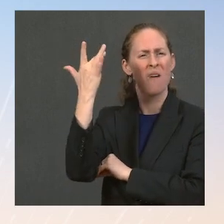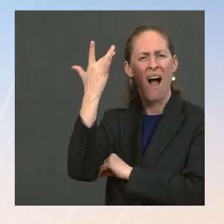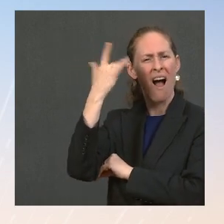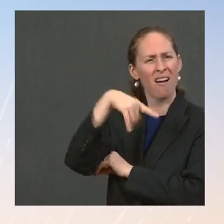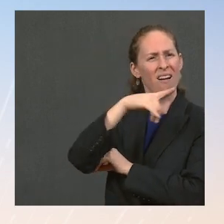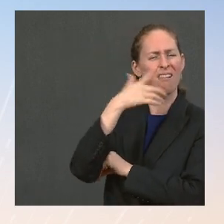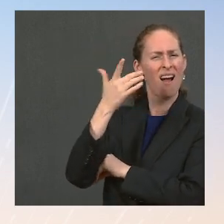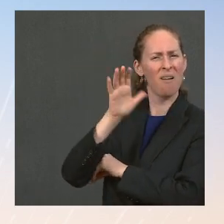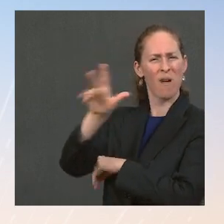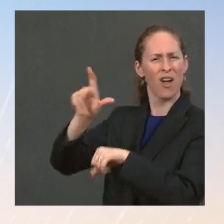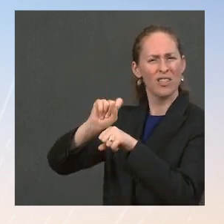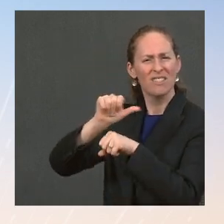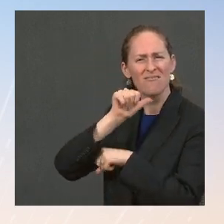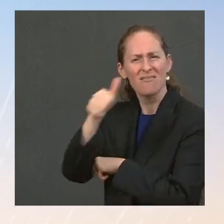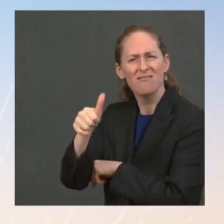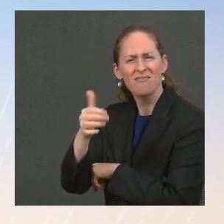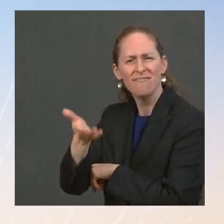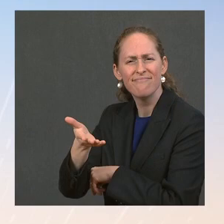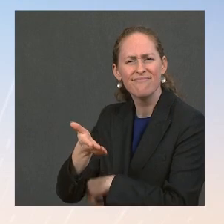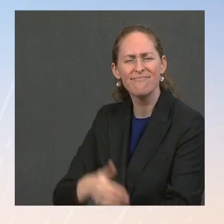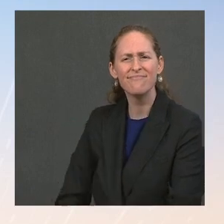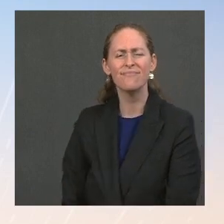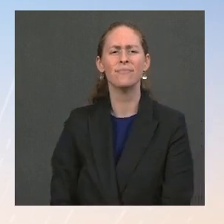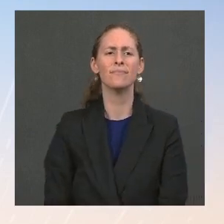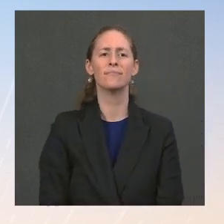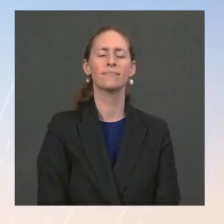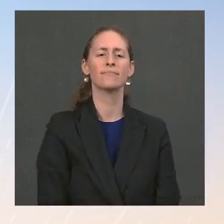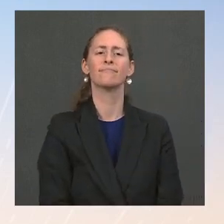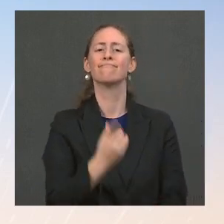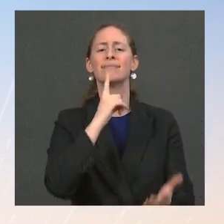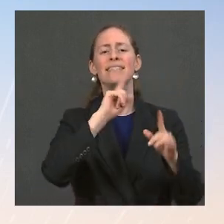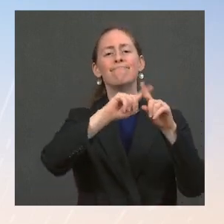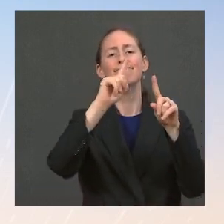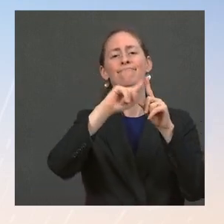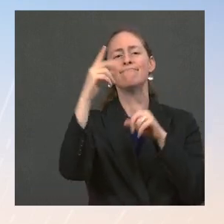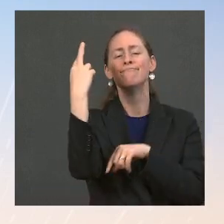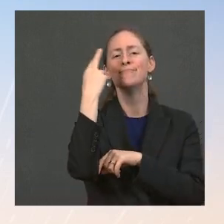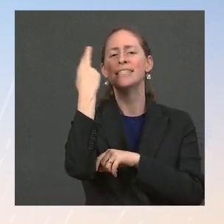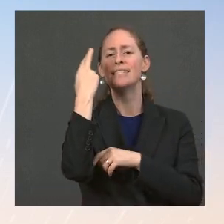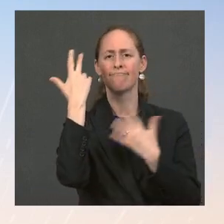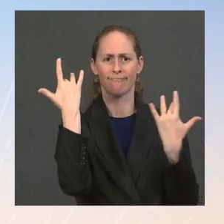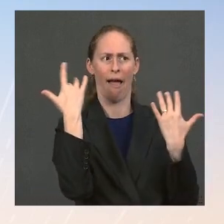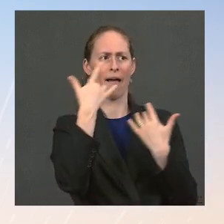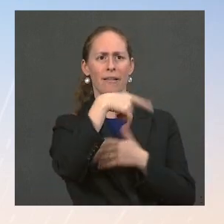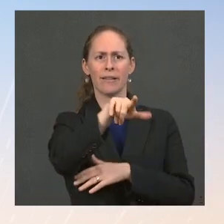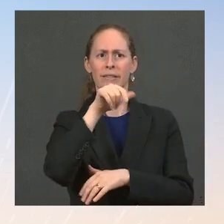Ms. Psaki: There's a range of factors in our assessment. One is people are still fearful of COVID